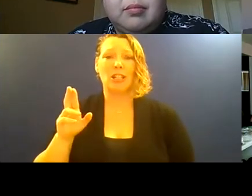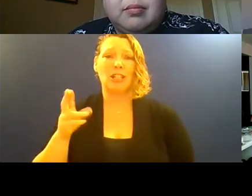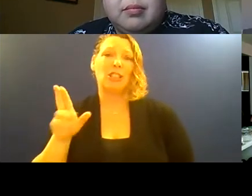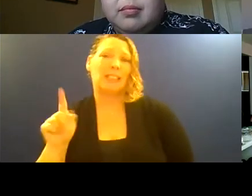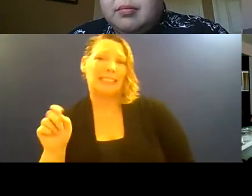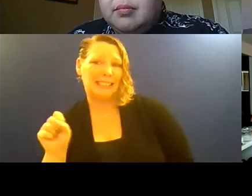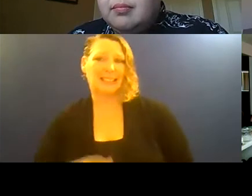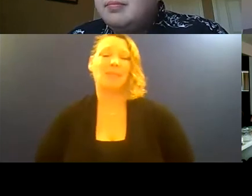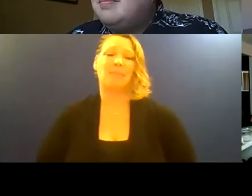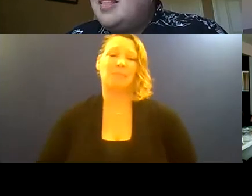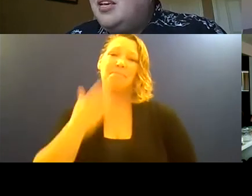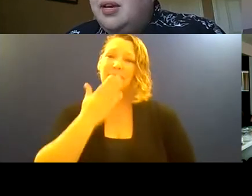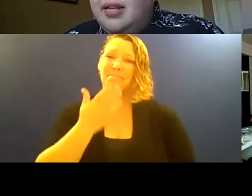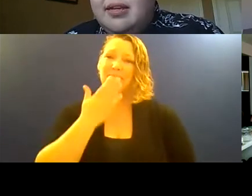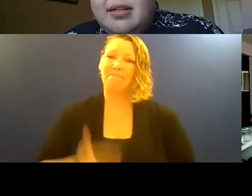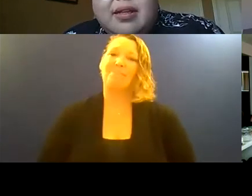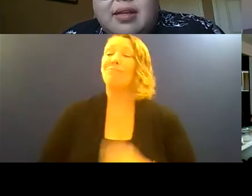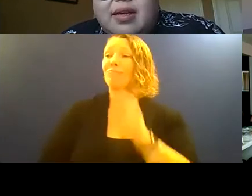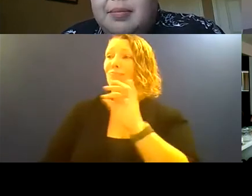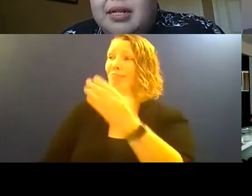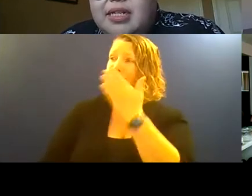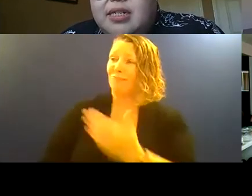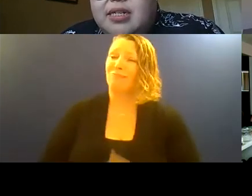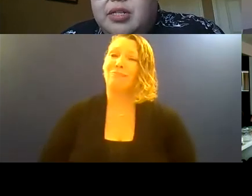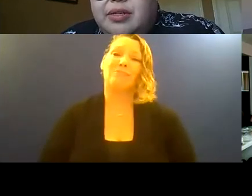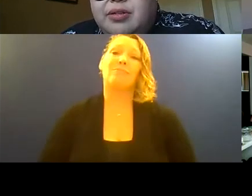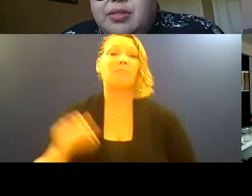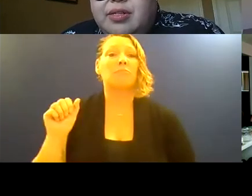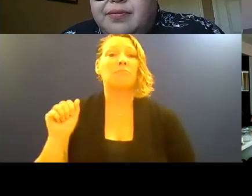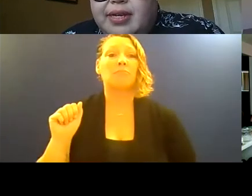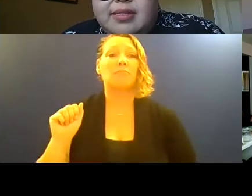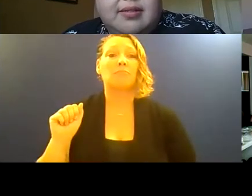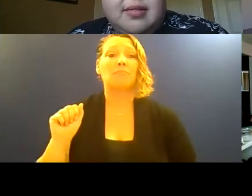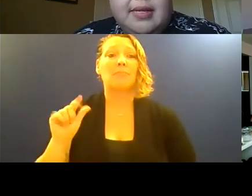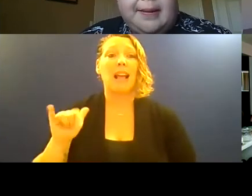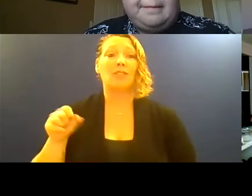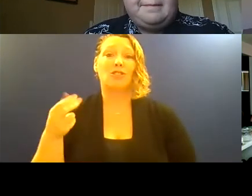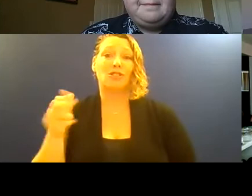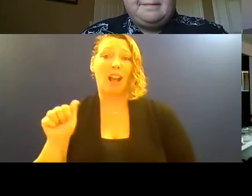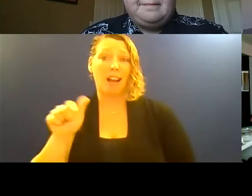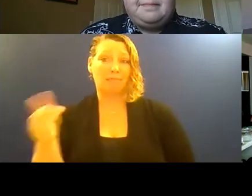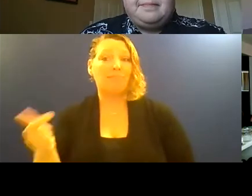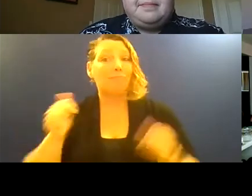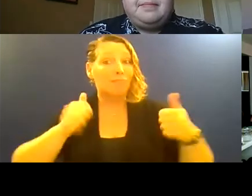Thank you. Esther: Thank you, Kelly. Alyshia, would you introduce yourself next?